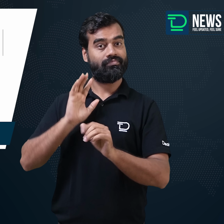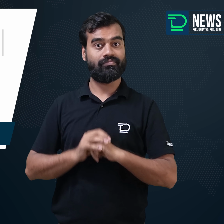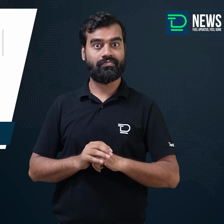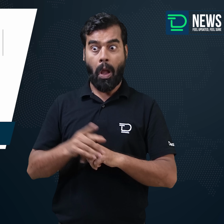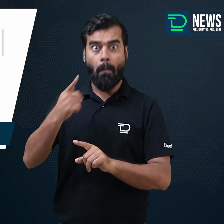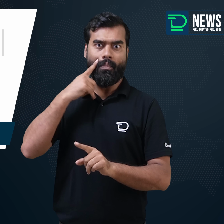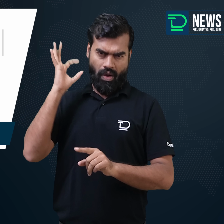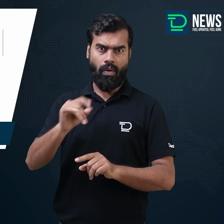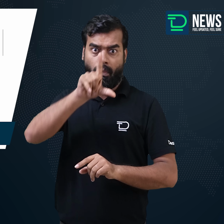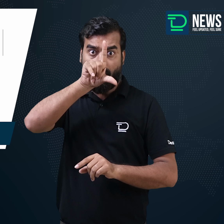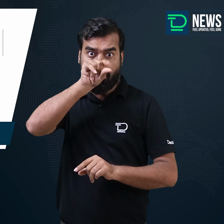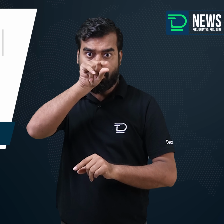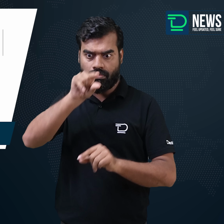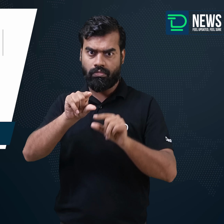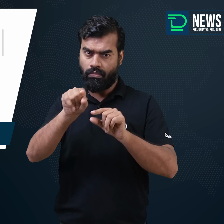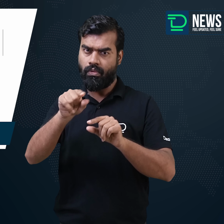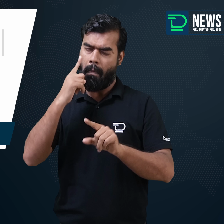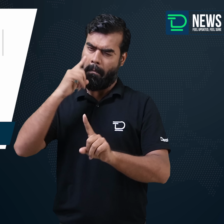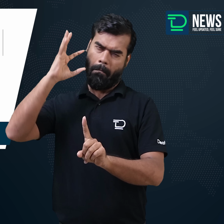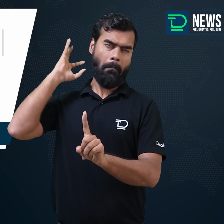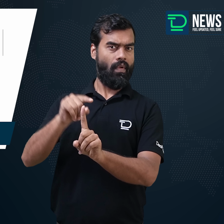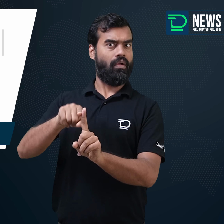Really it is an important tweet.